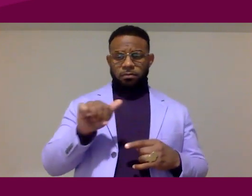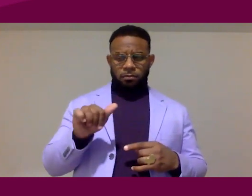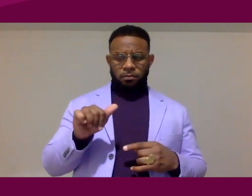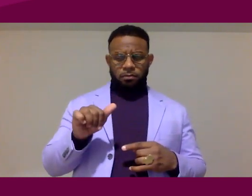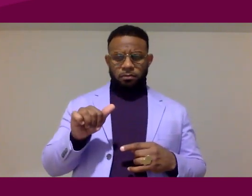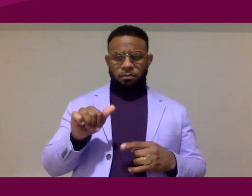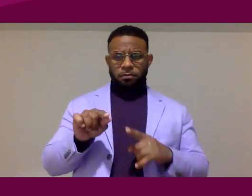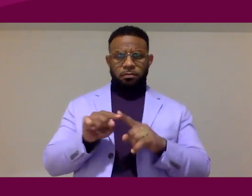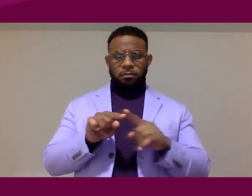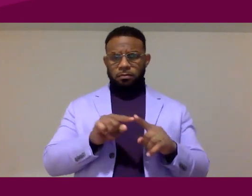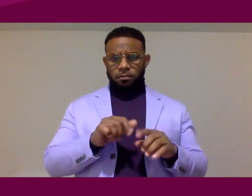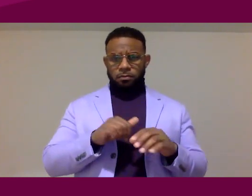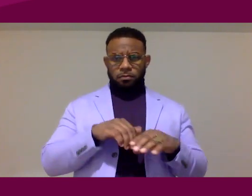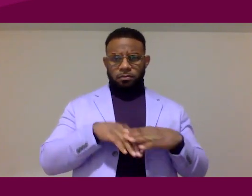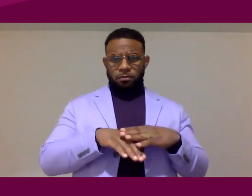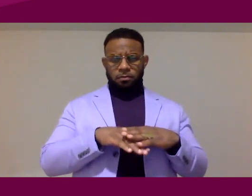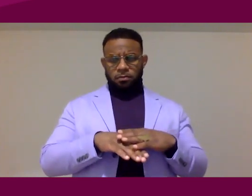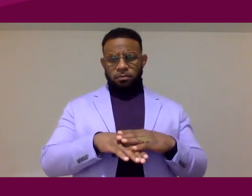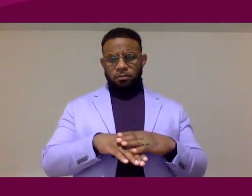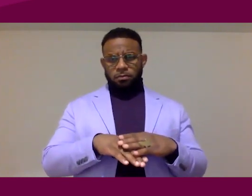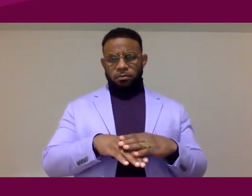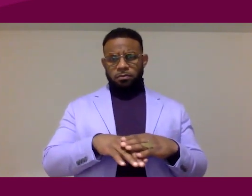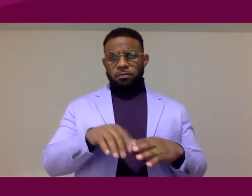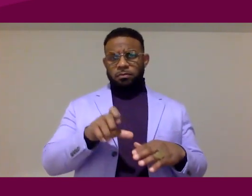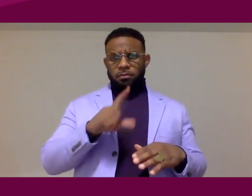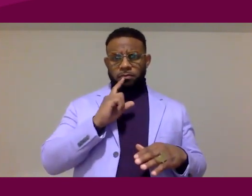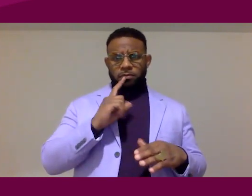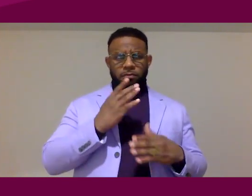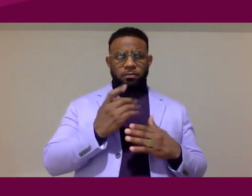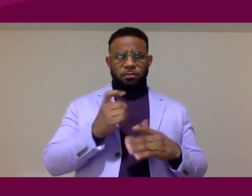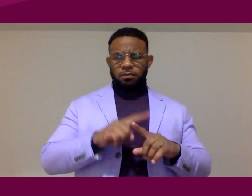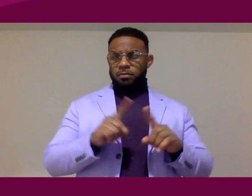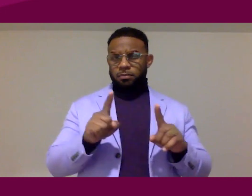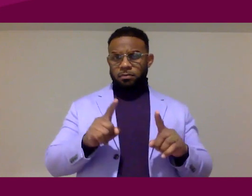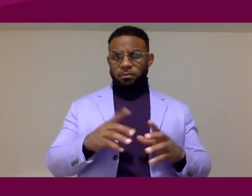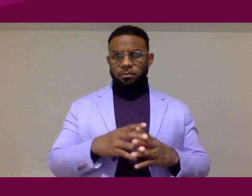also and accessibility needs to be somewhat different.